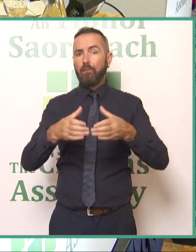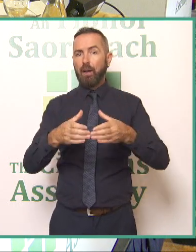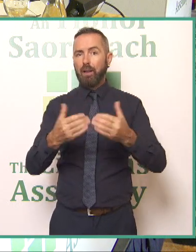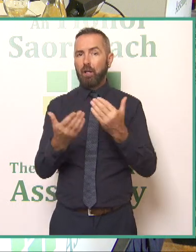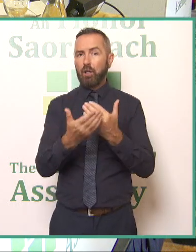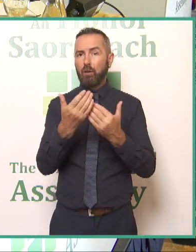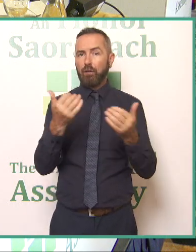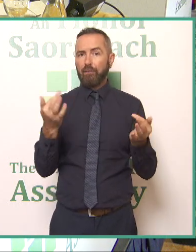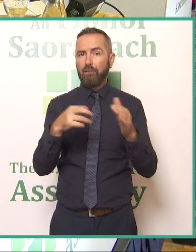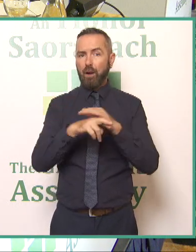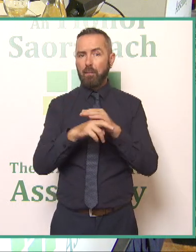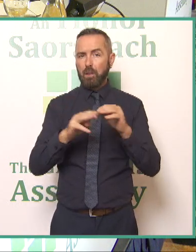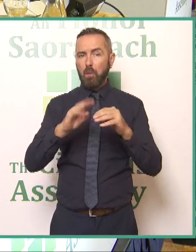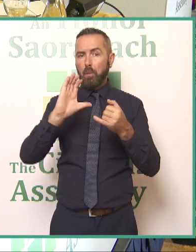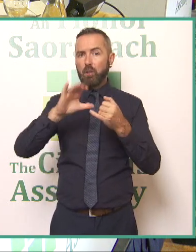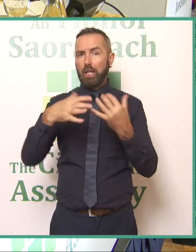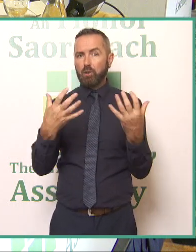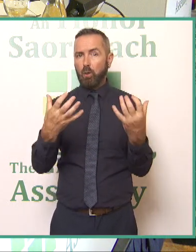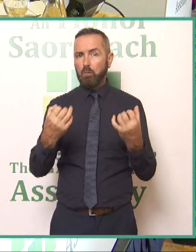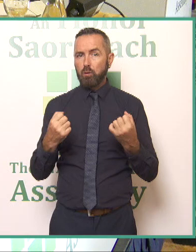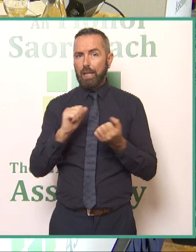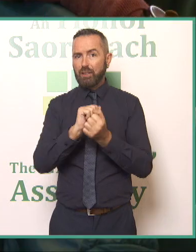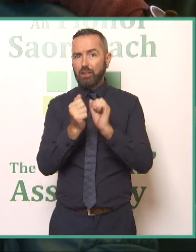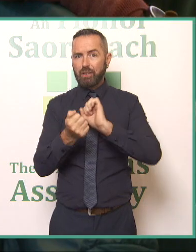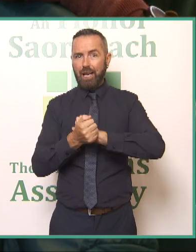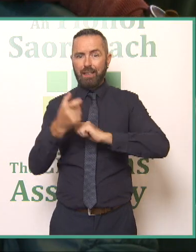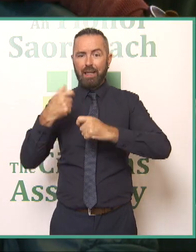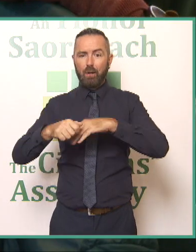people are more likely to embrace change are more open-minded I suppose I know of my own father he